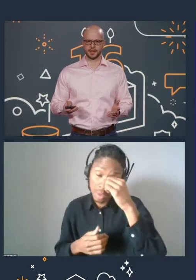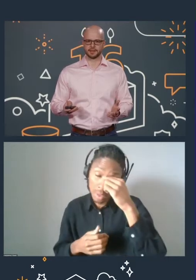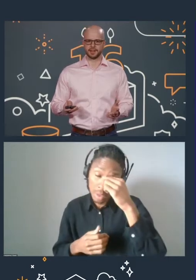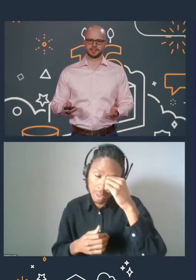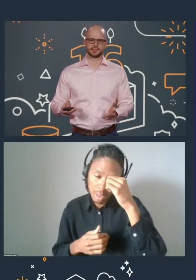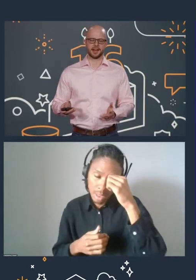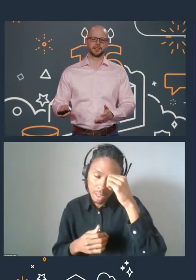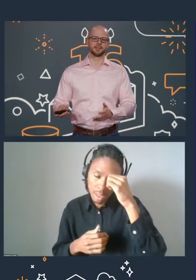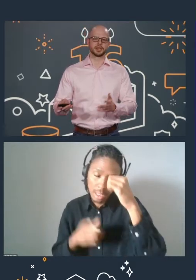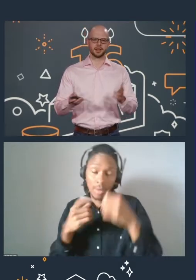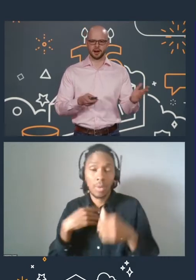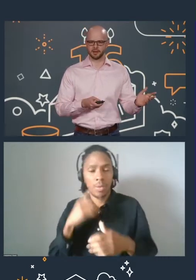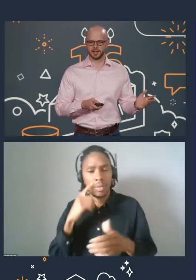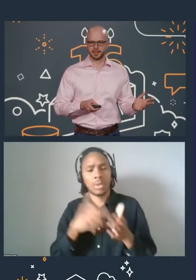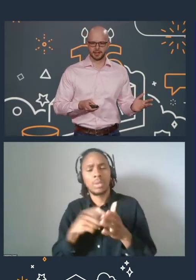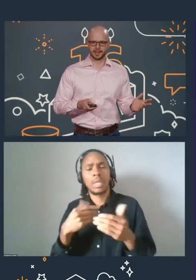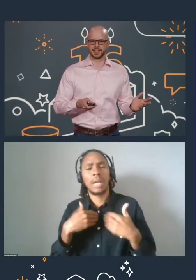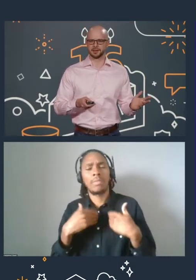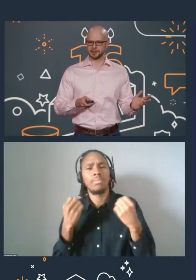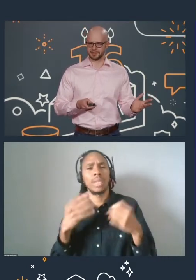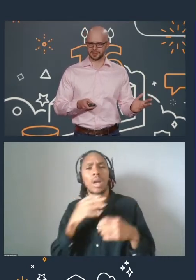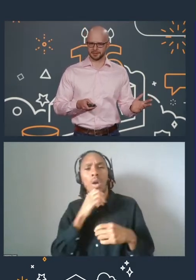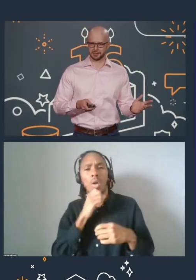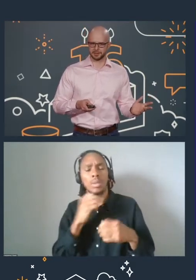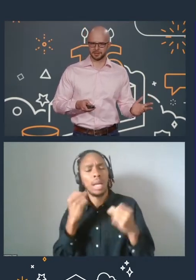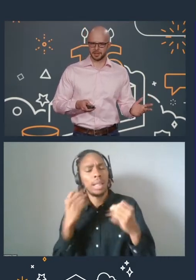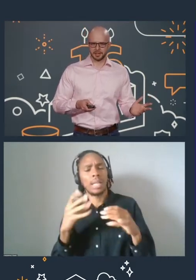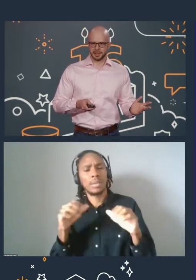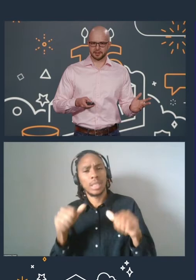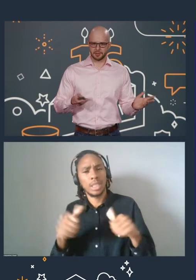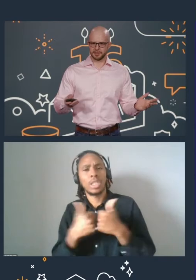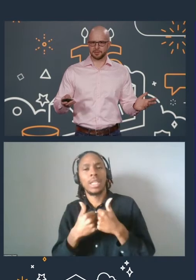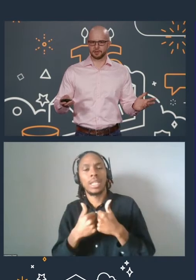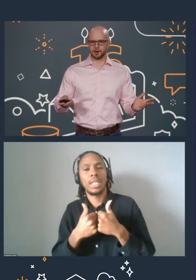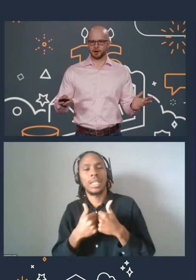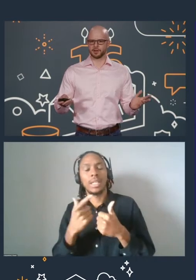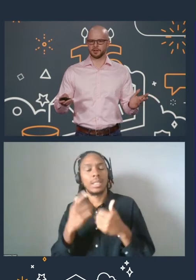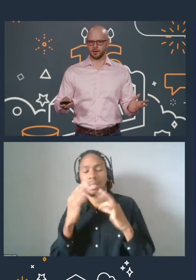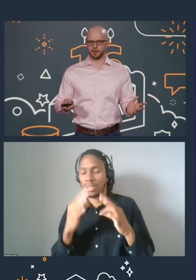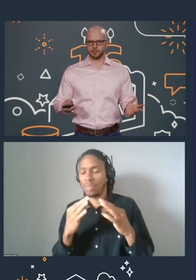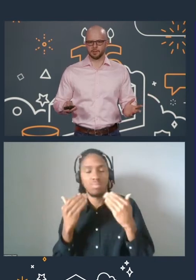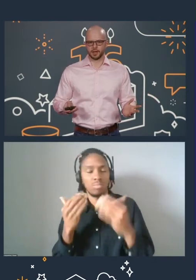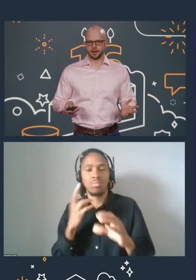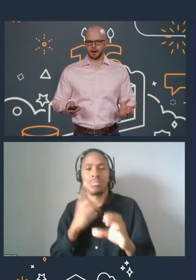and that's how they become AWS customers. And as many of you already know,